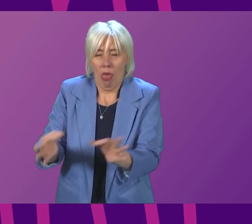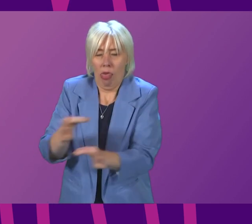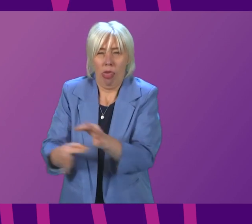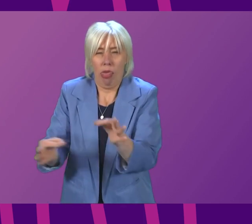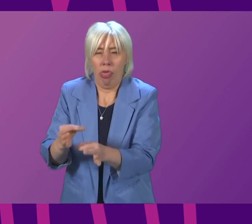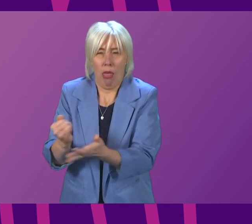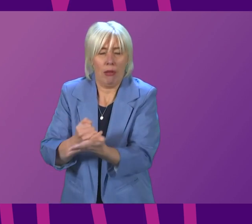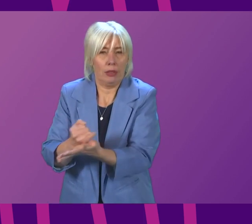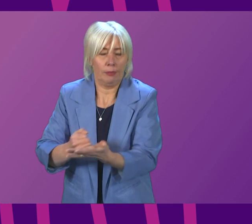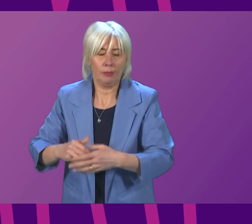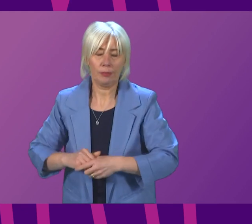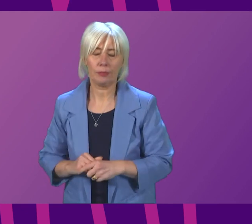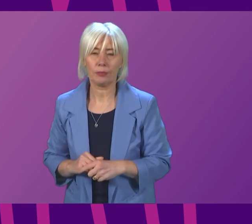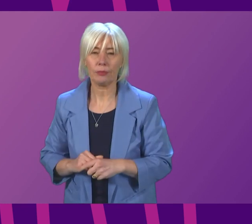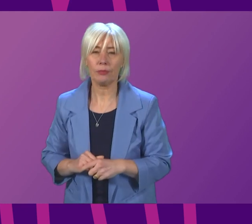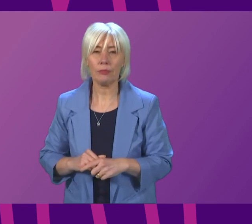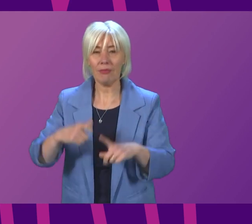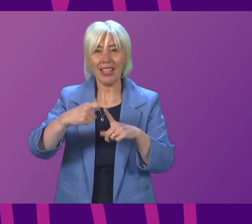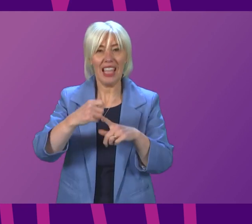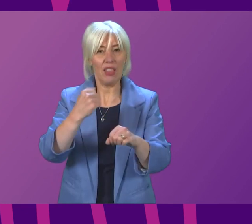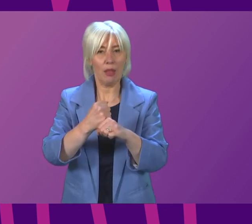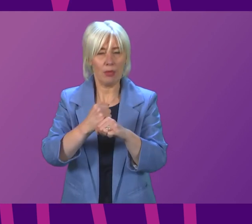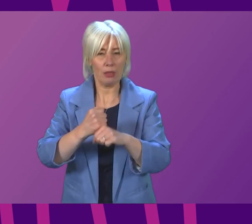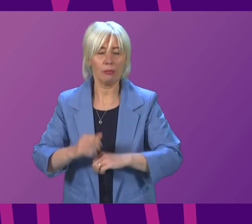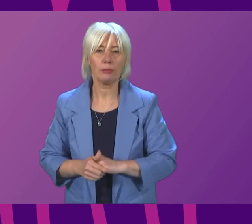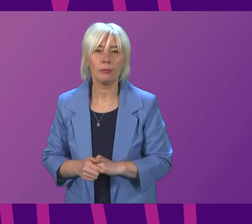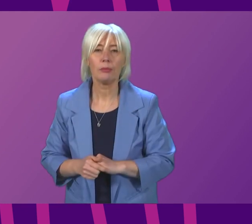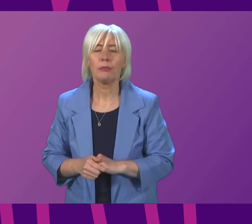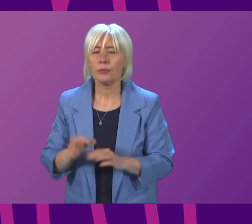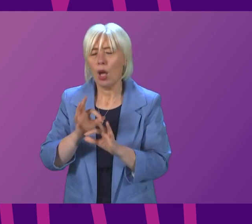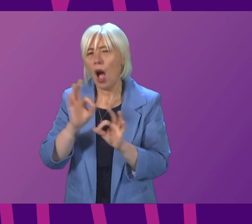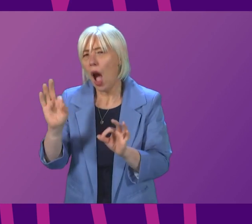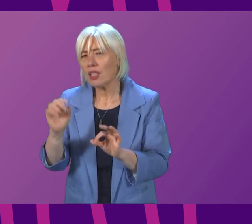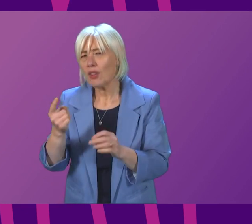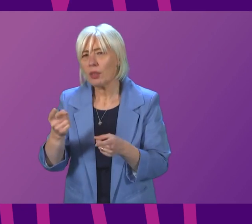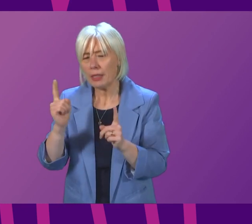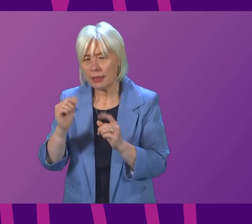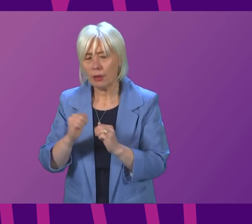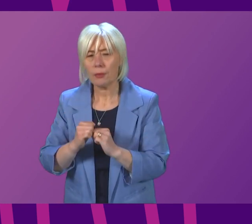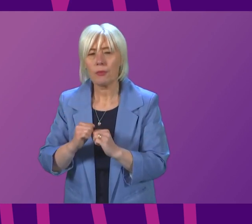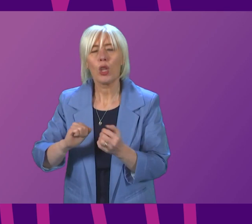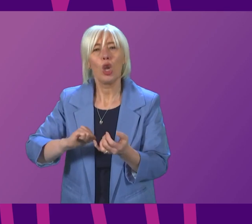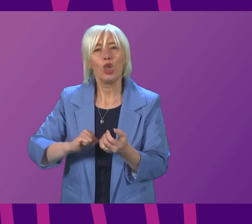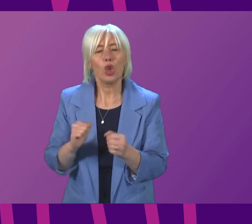To ask the First Minister what steps the Scottish Government will take to urgently progress